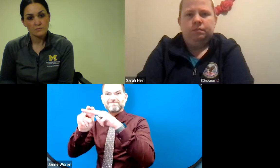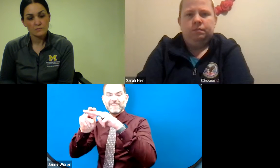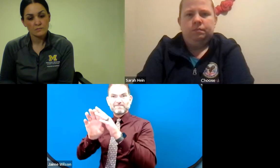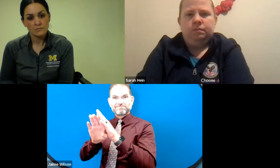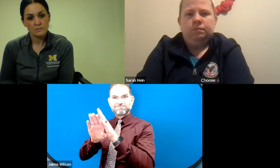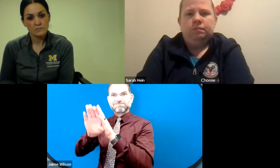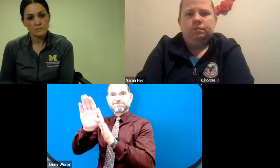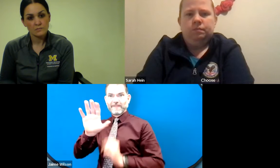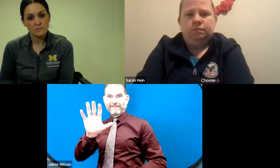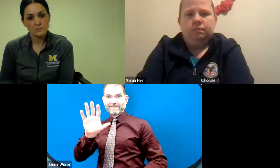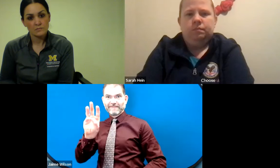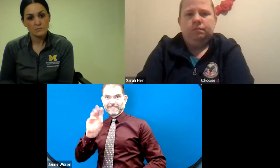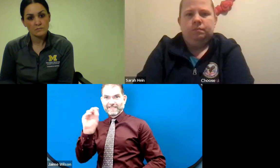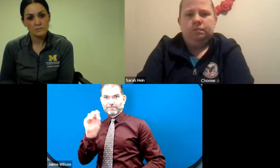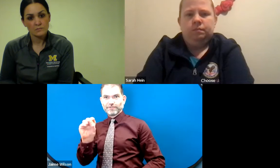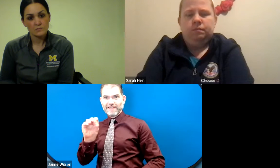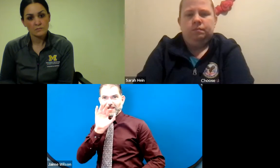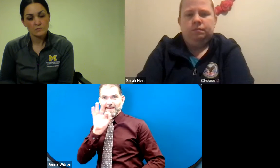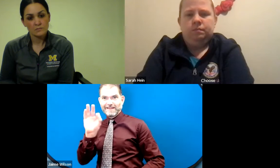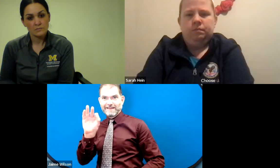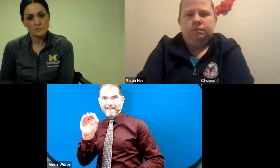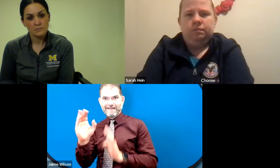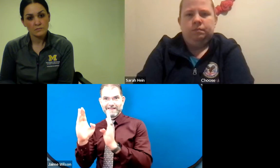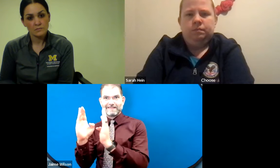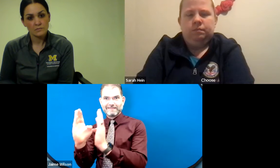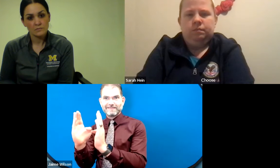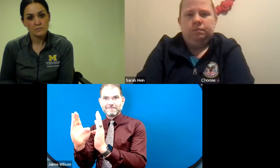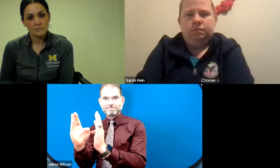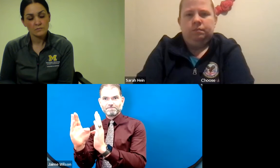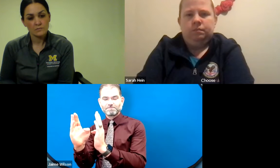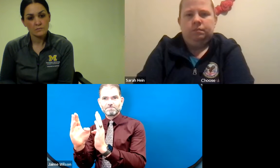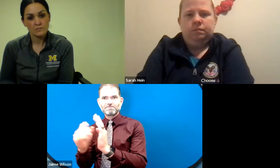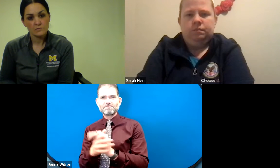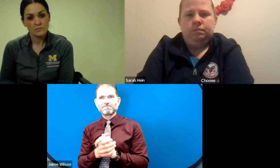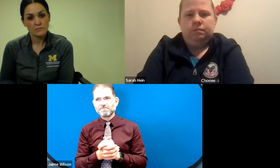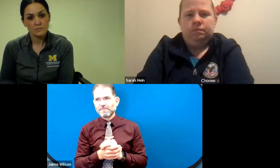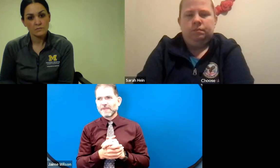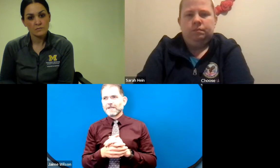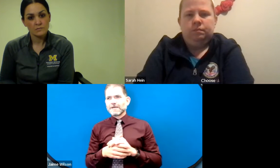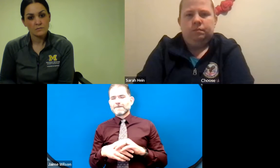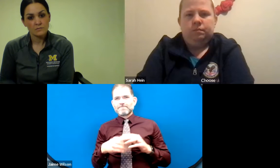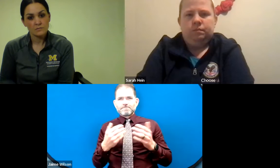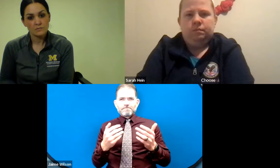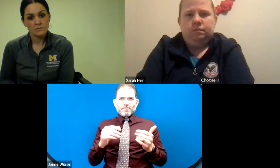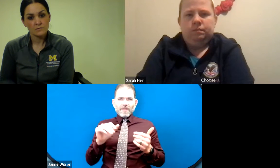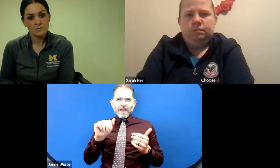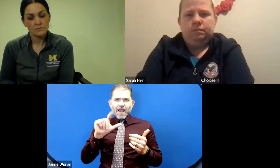ASL Interpreter: And in their nineties ASL Interpreter: 56% chance ASL Interpreter: of developing all the time.